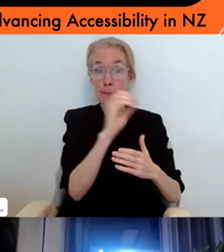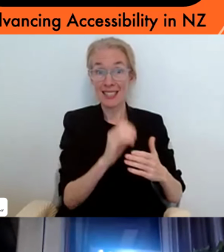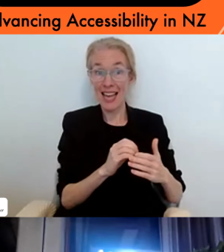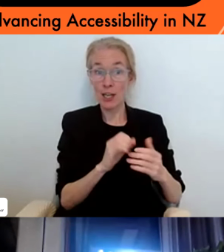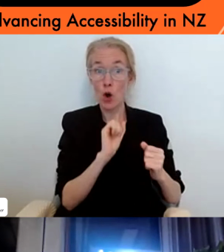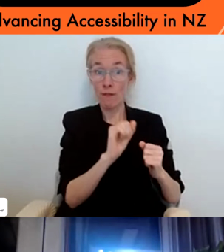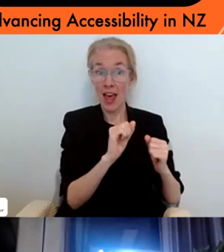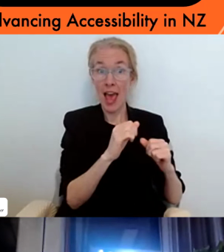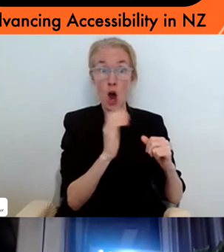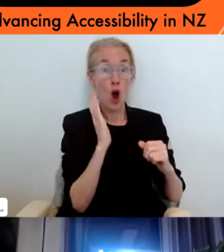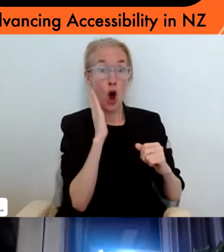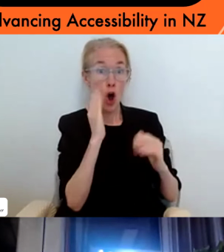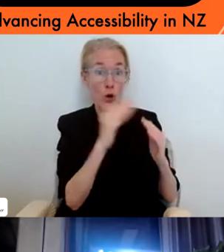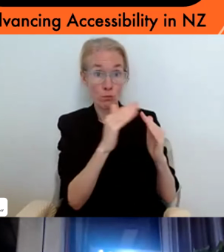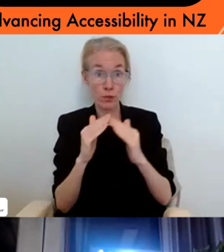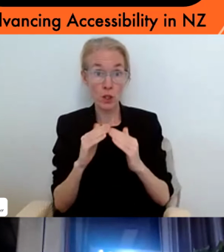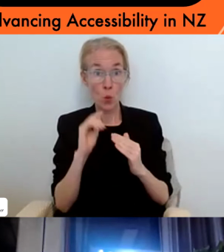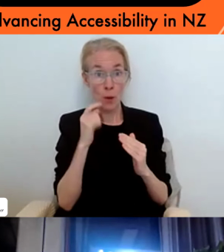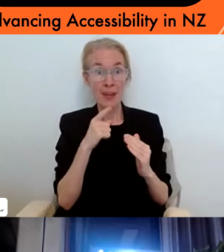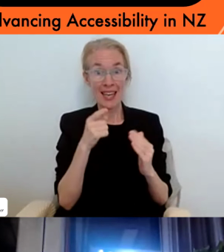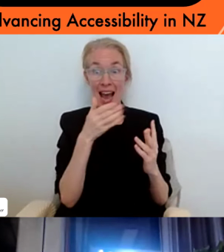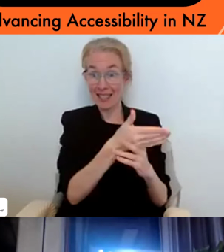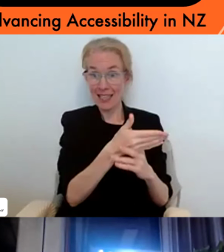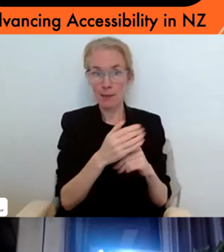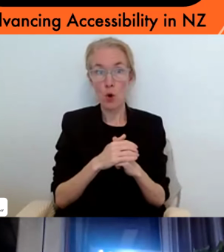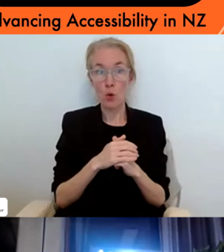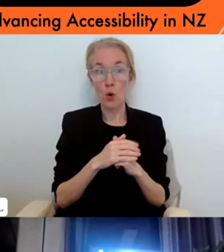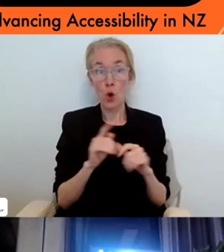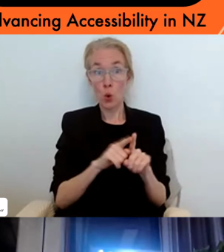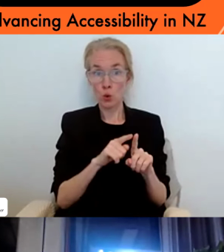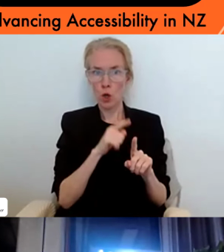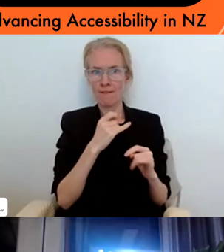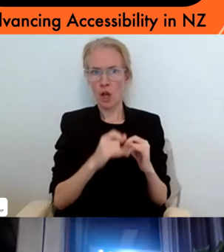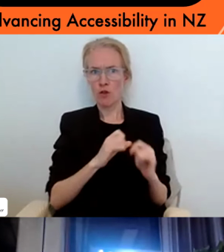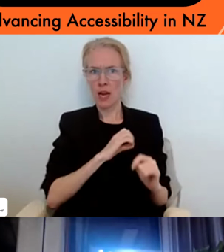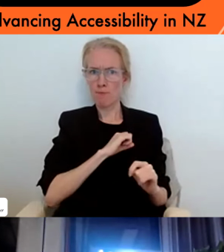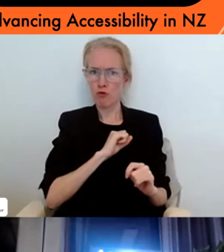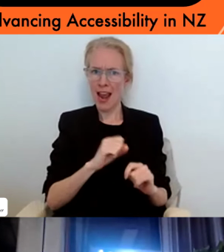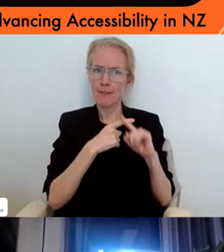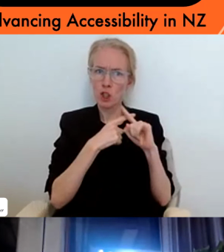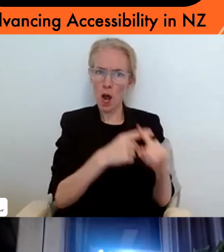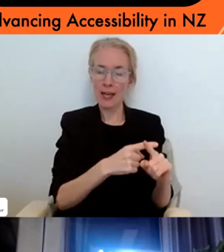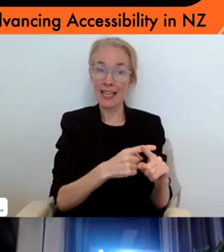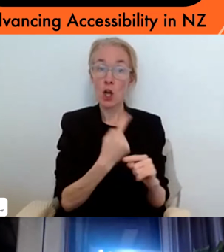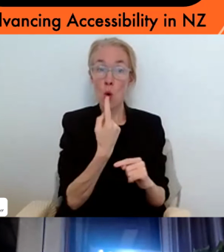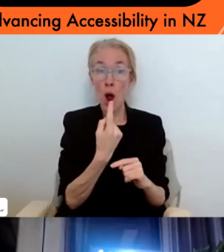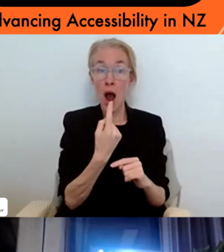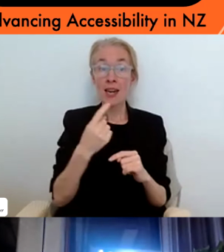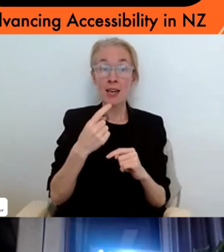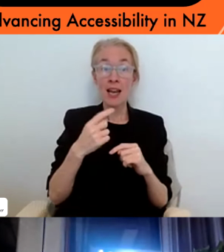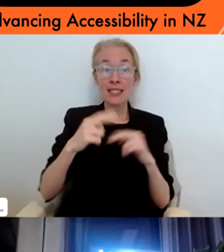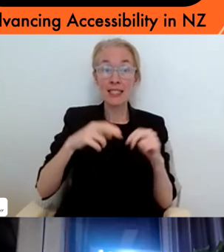4. And they've even been bolder again, they've actually, in one of their developments, have actually asked for 80% to be Lifemark 5,